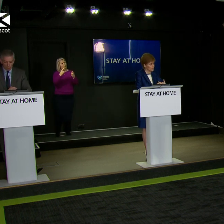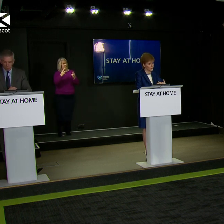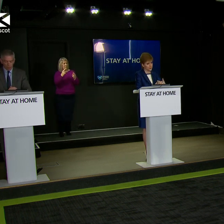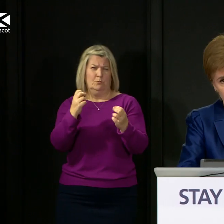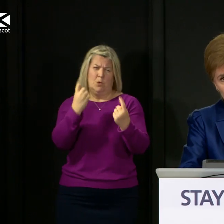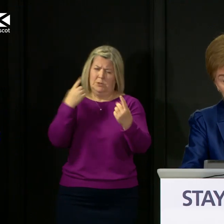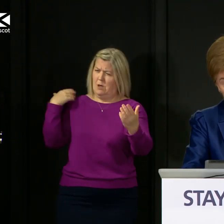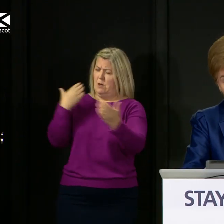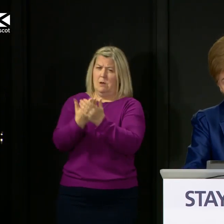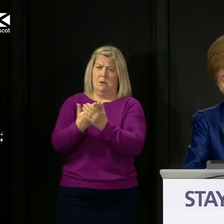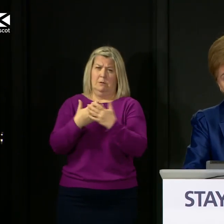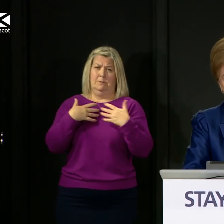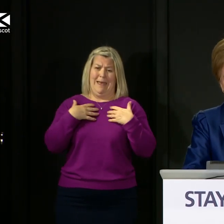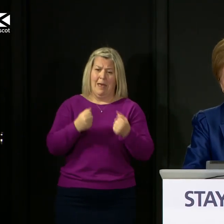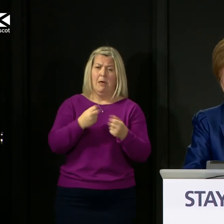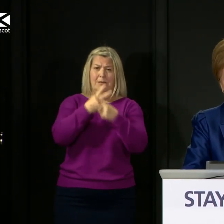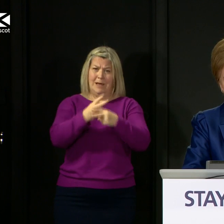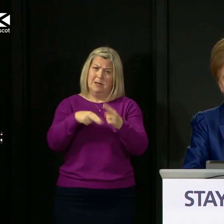that it was important to firstly establish this service, of the Health